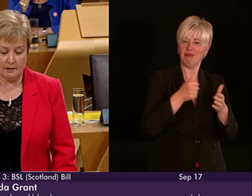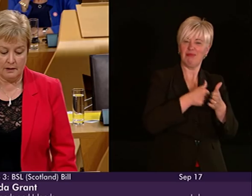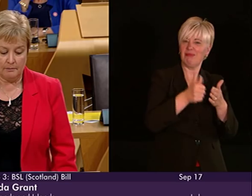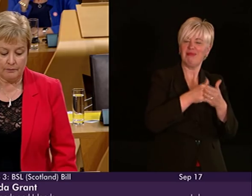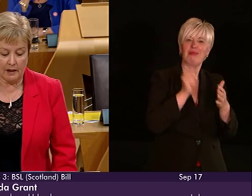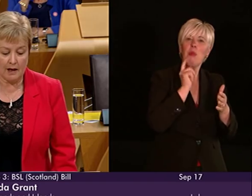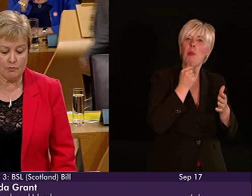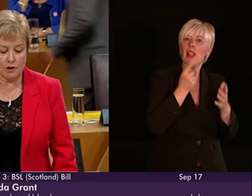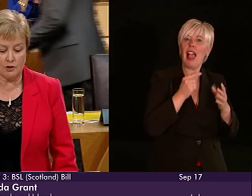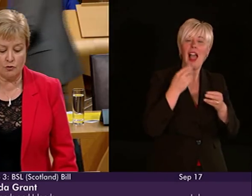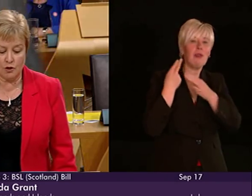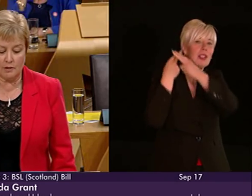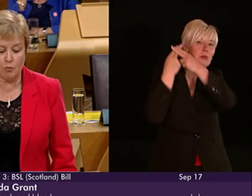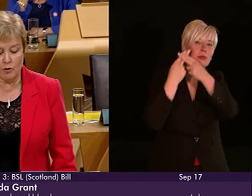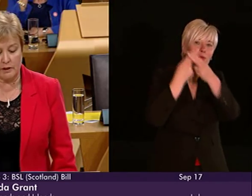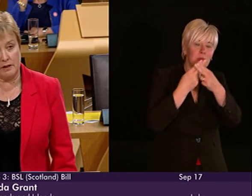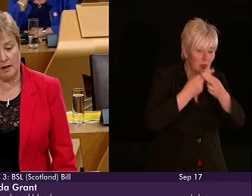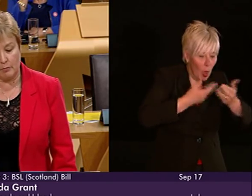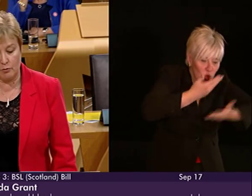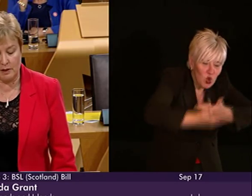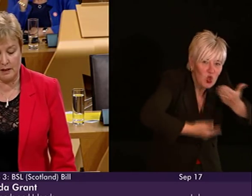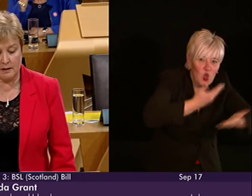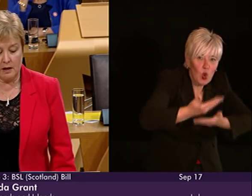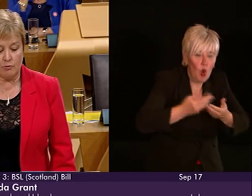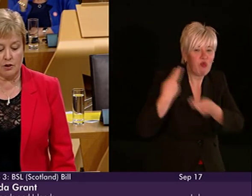generations. Language is hugely important in that process,